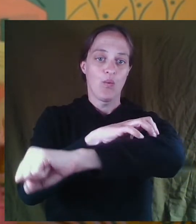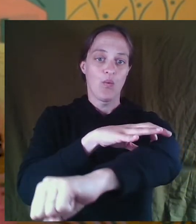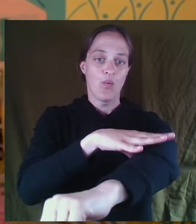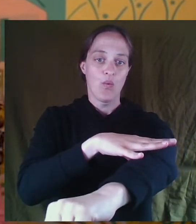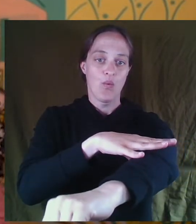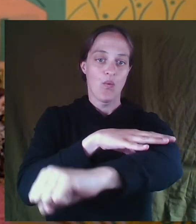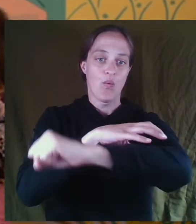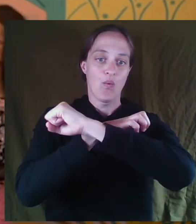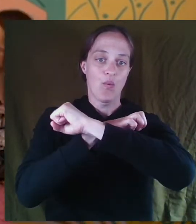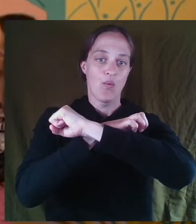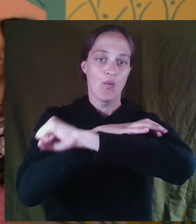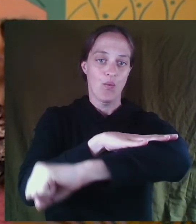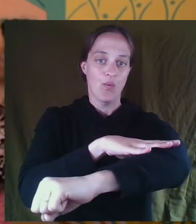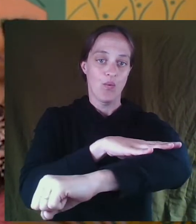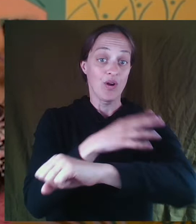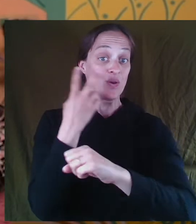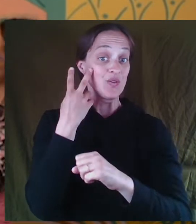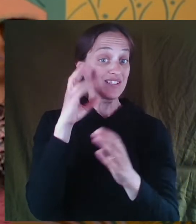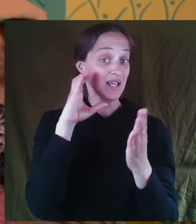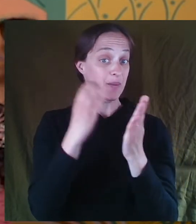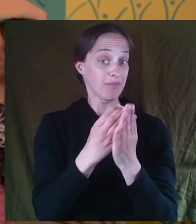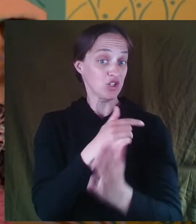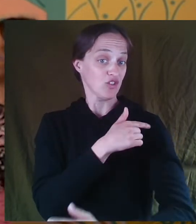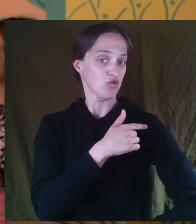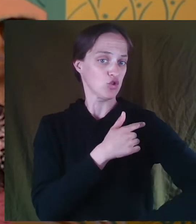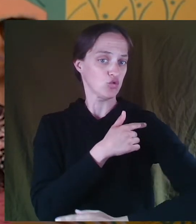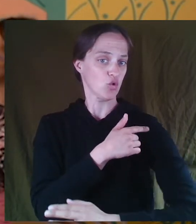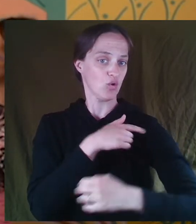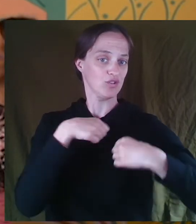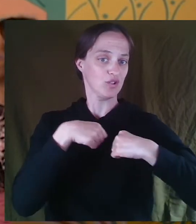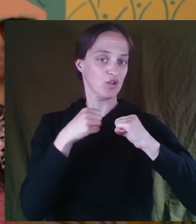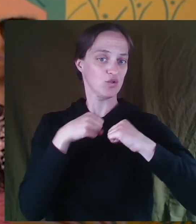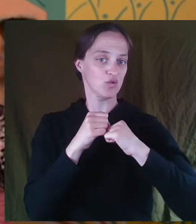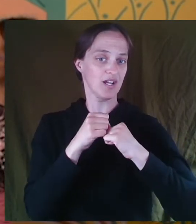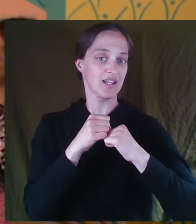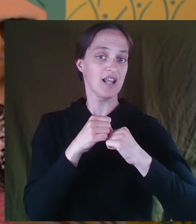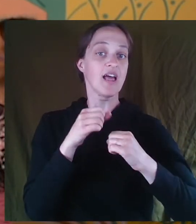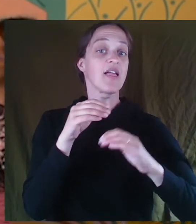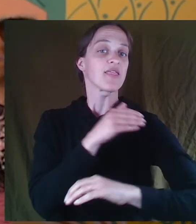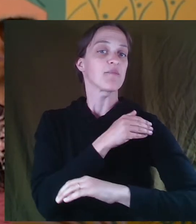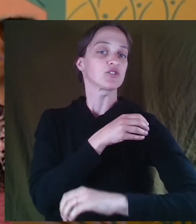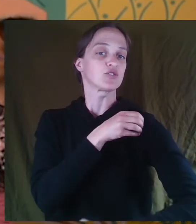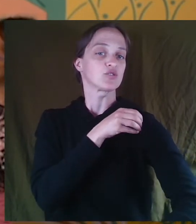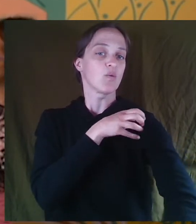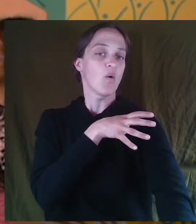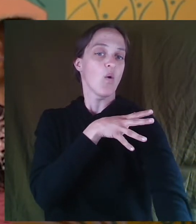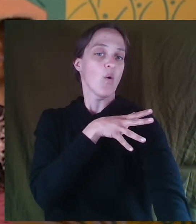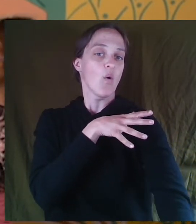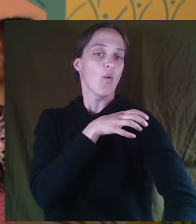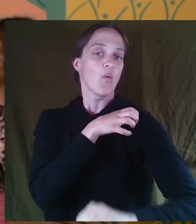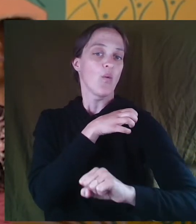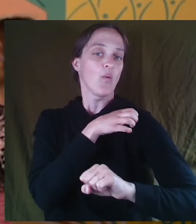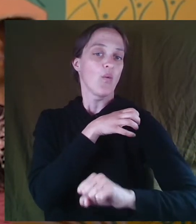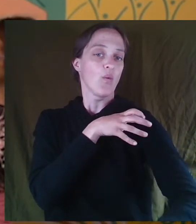Right here, we can see a picture of a joint, shoulder joint, muscles, these muscles stretch and shrink as you bend